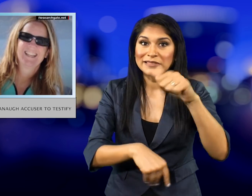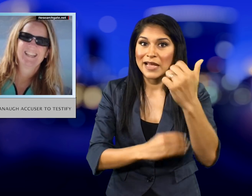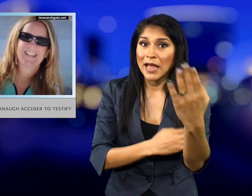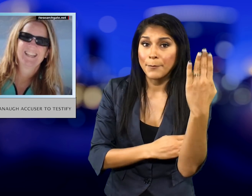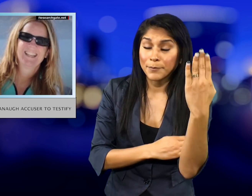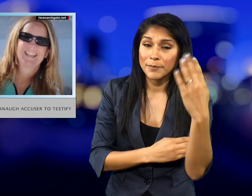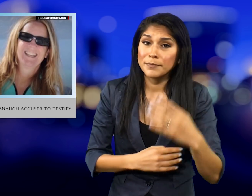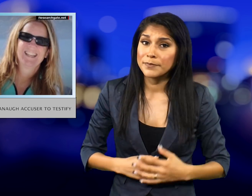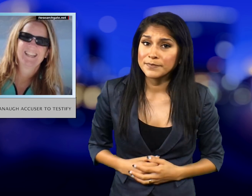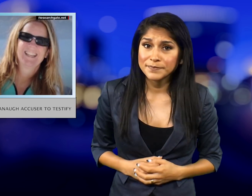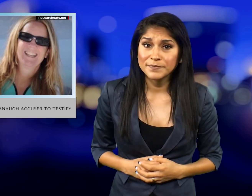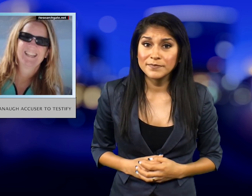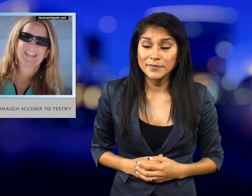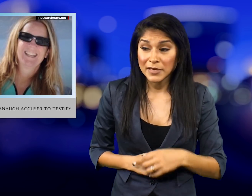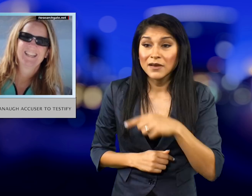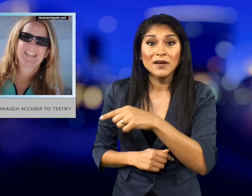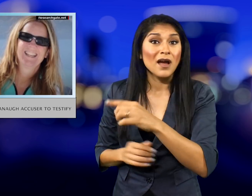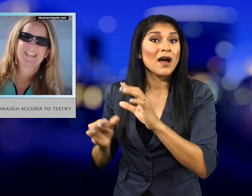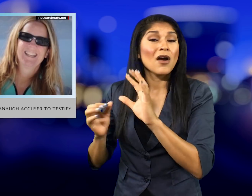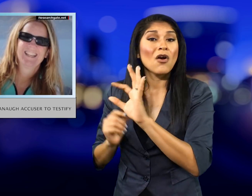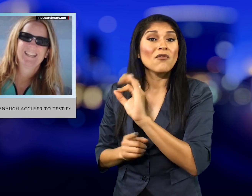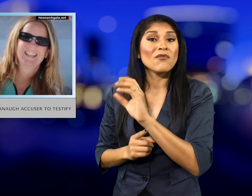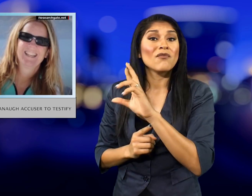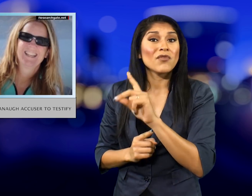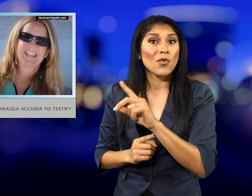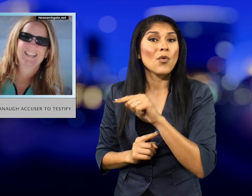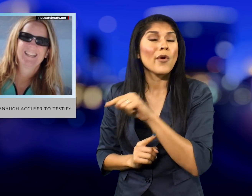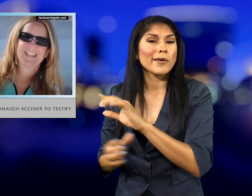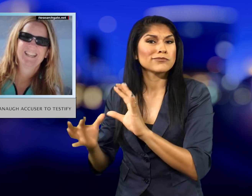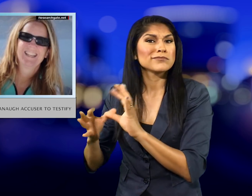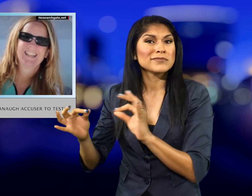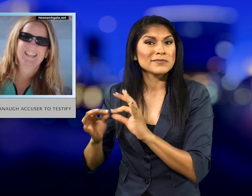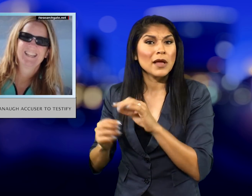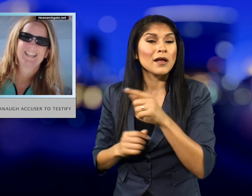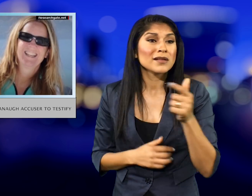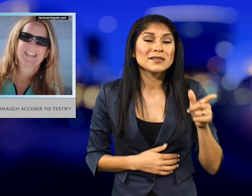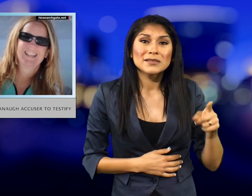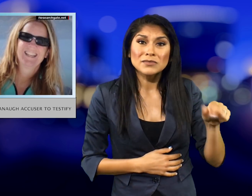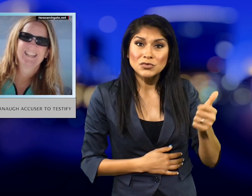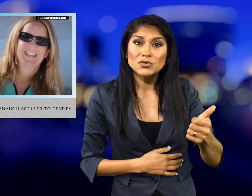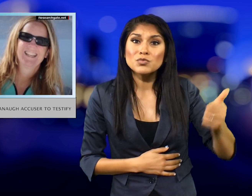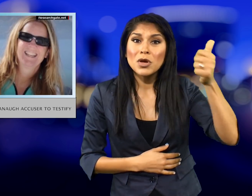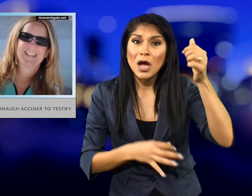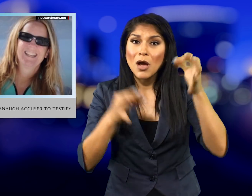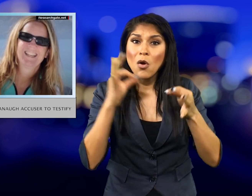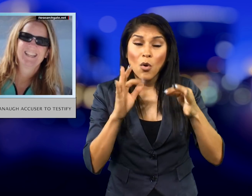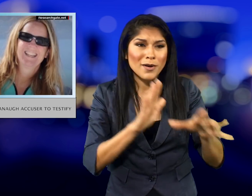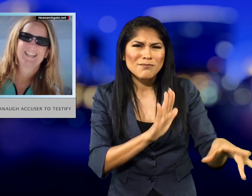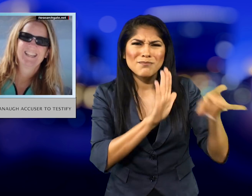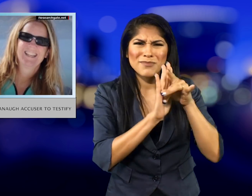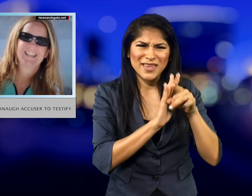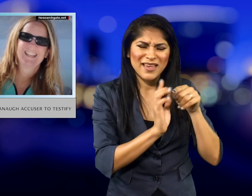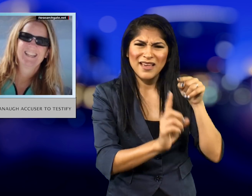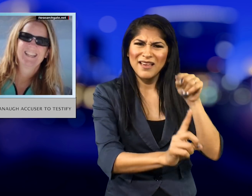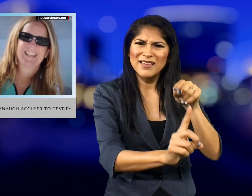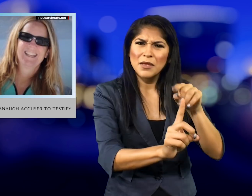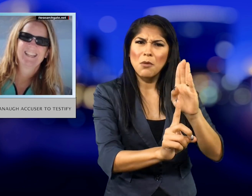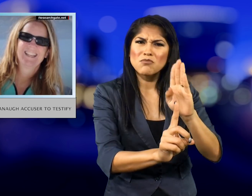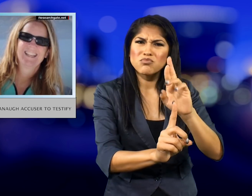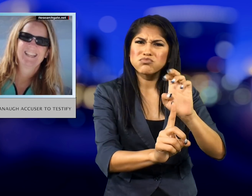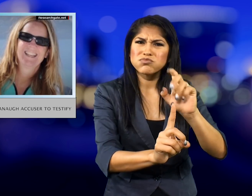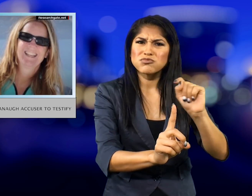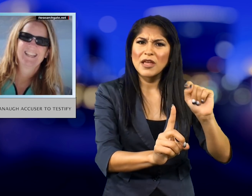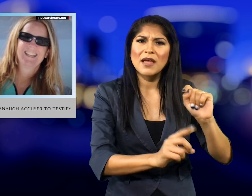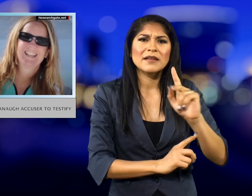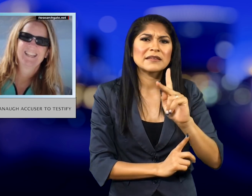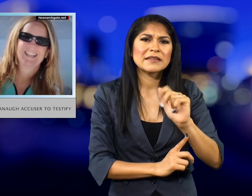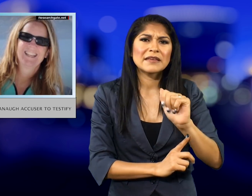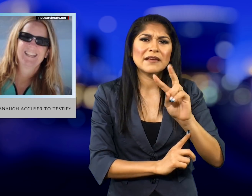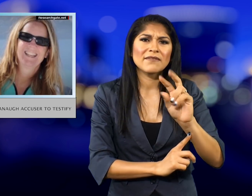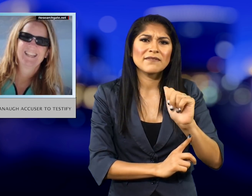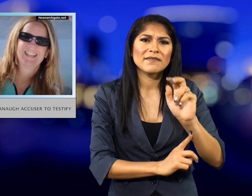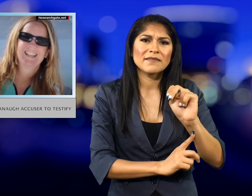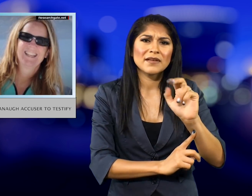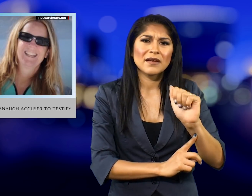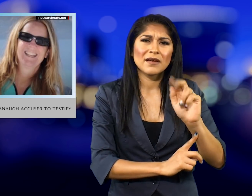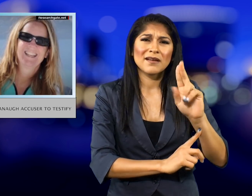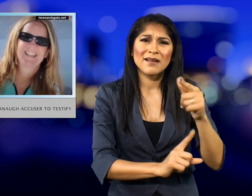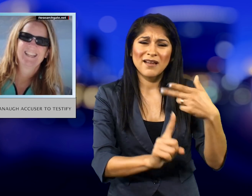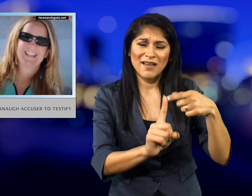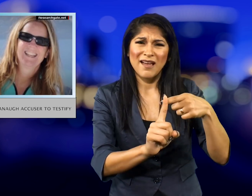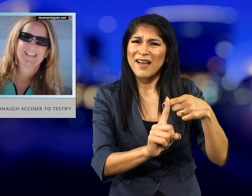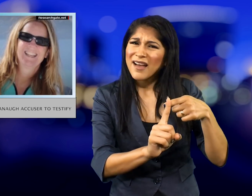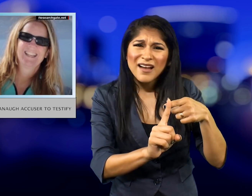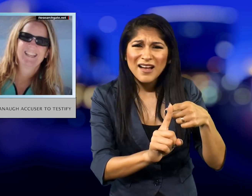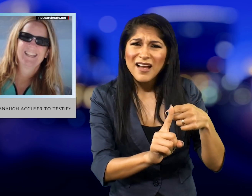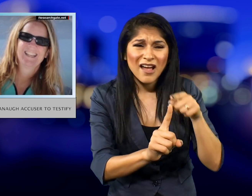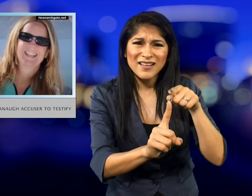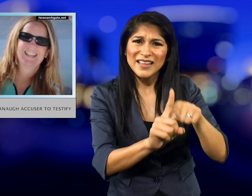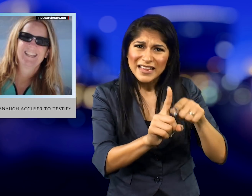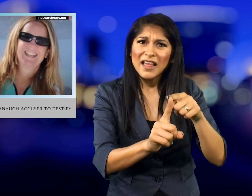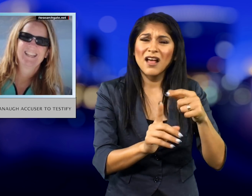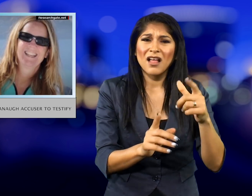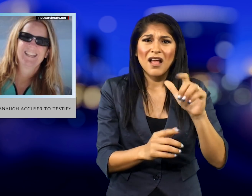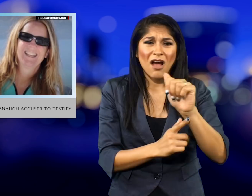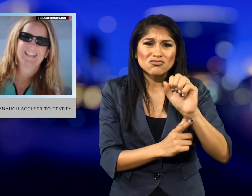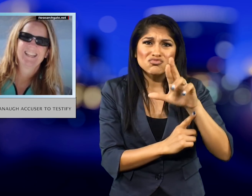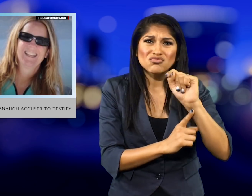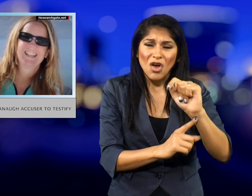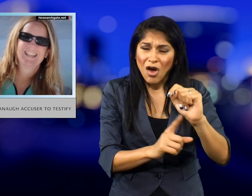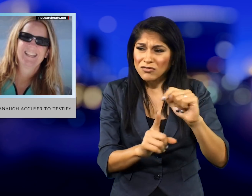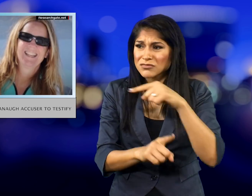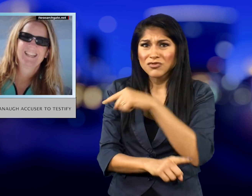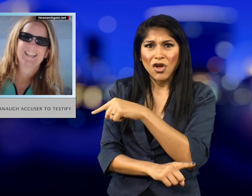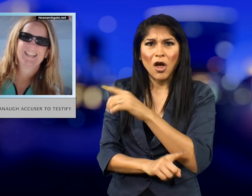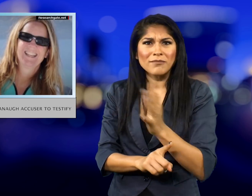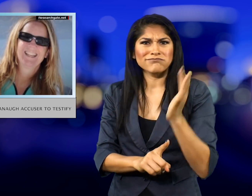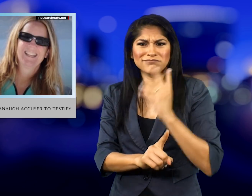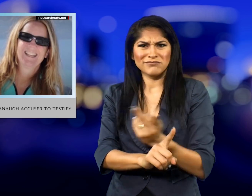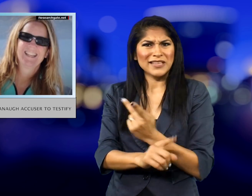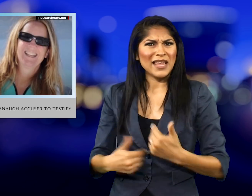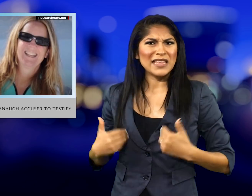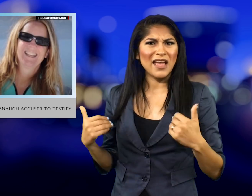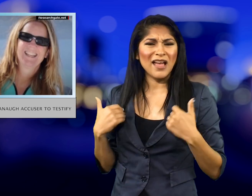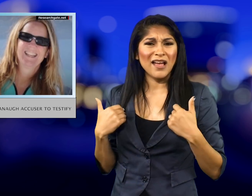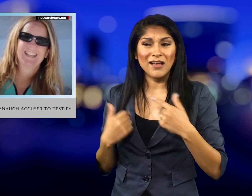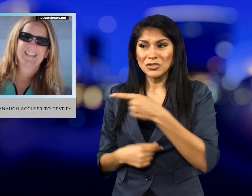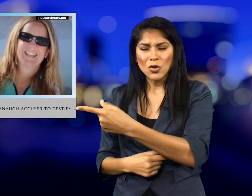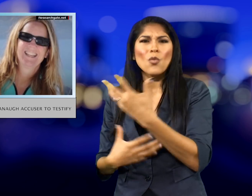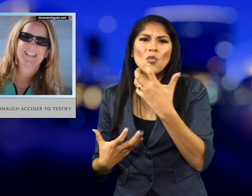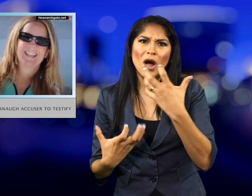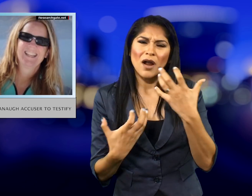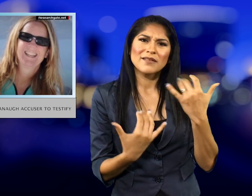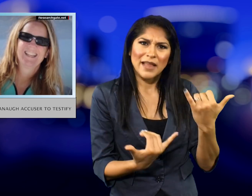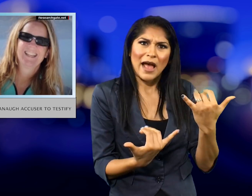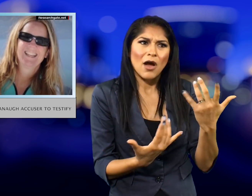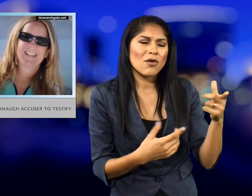Ford says Supreme Court nominee Brett Cavanaugh sexually assaulted her when they were teenagers.